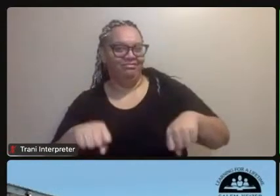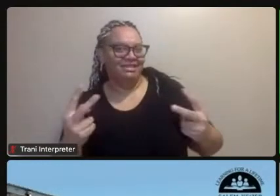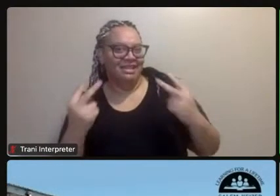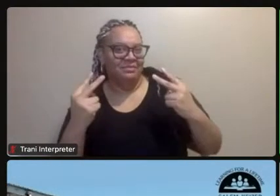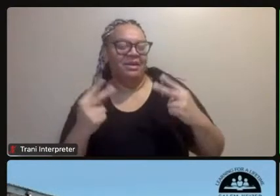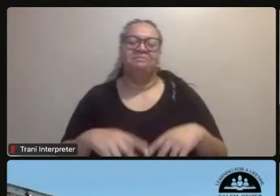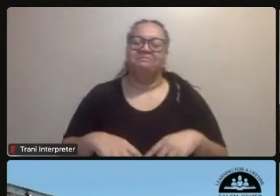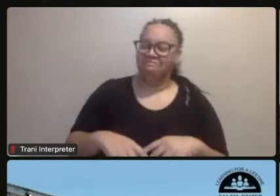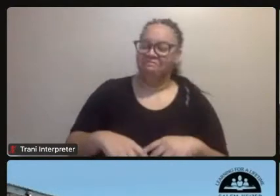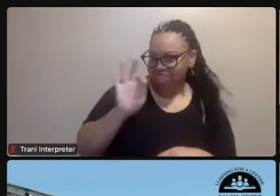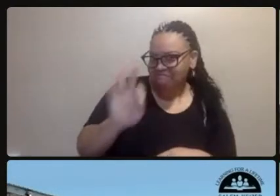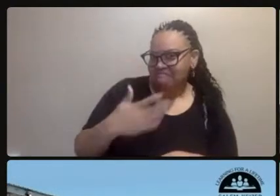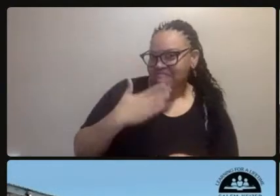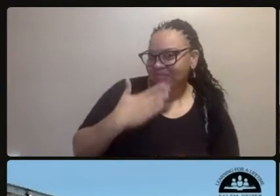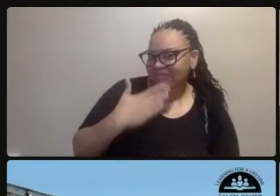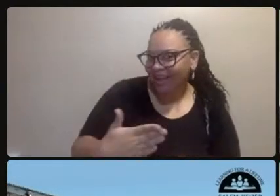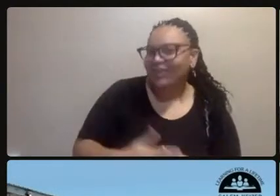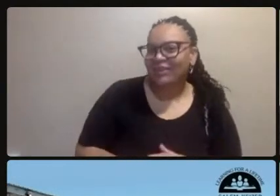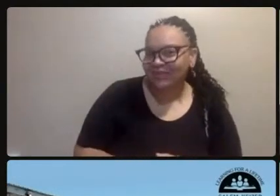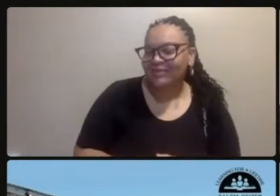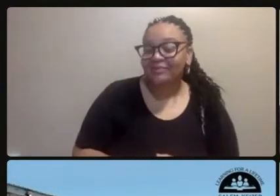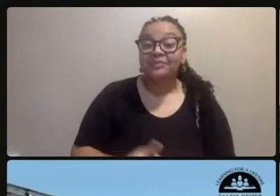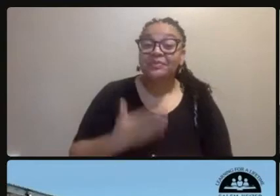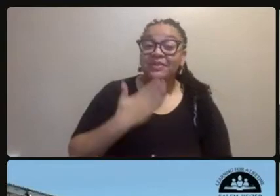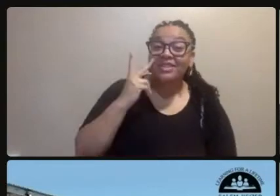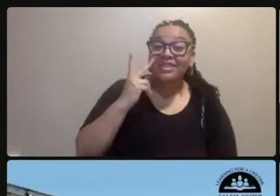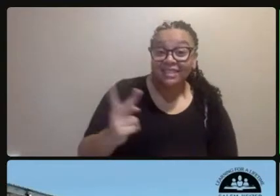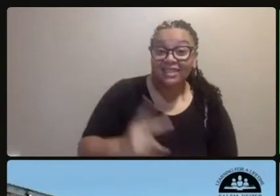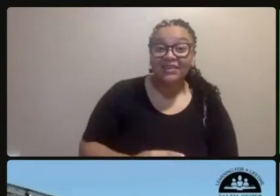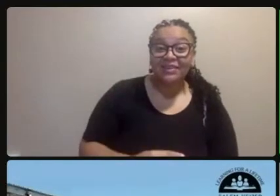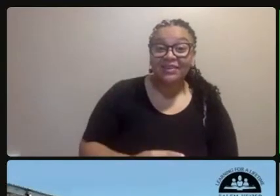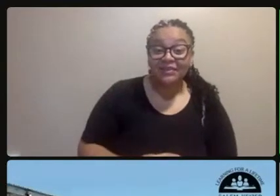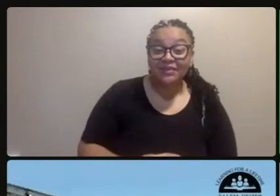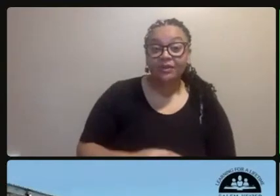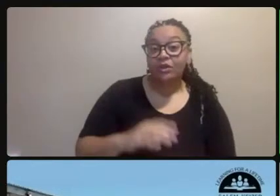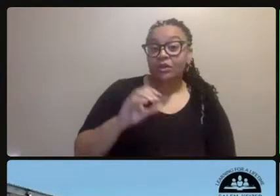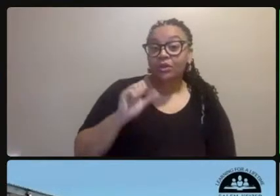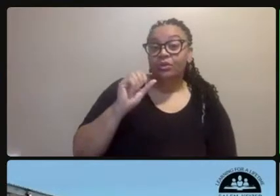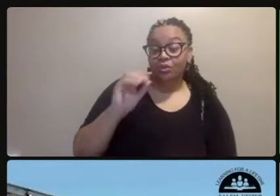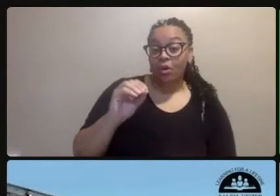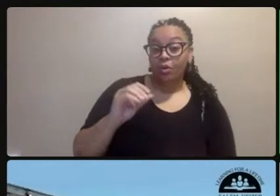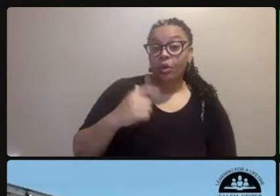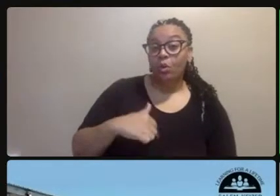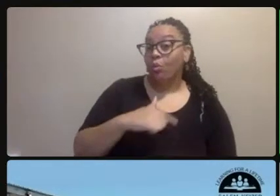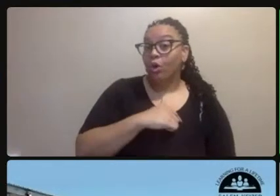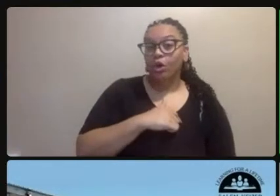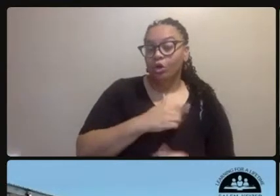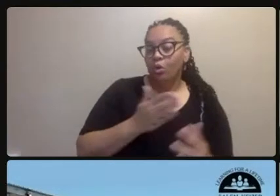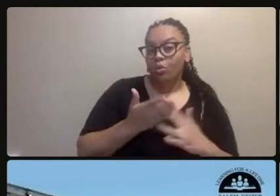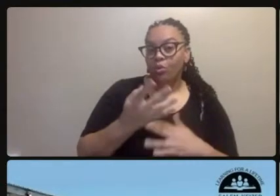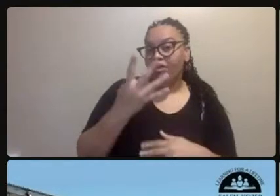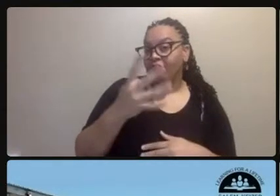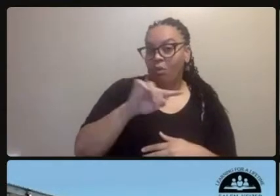HI MARIO.